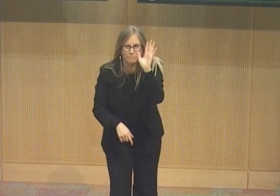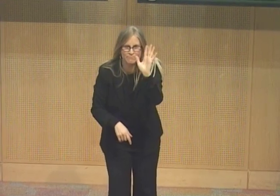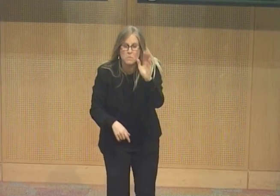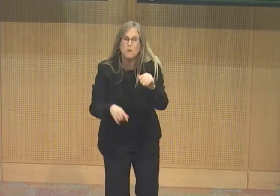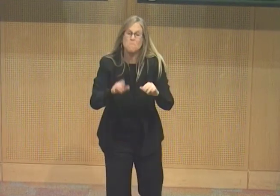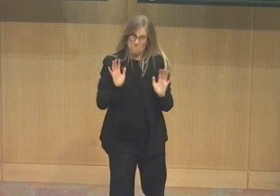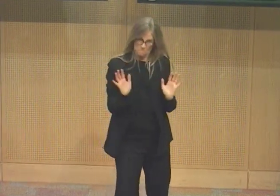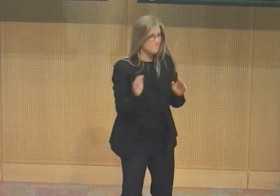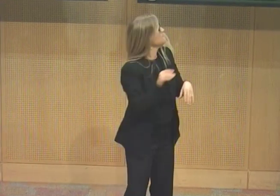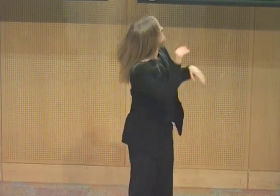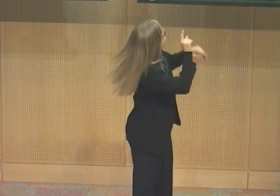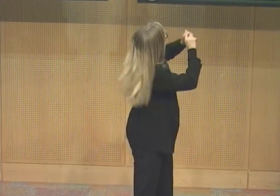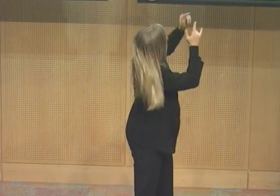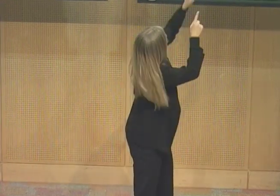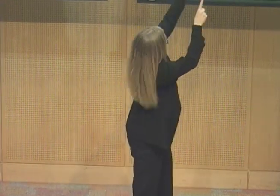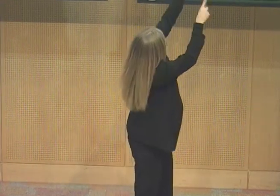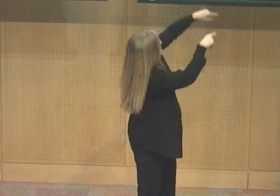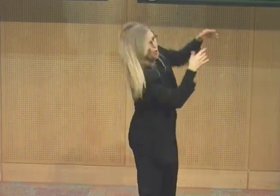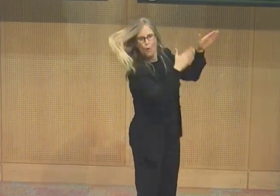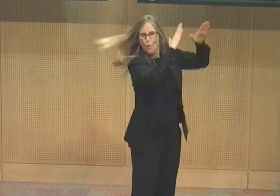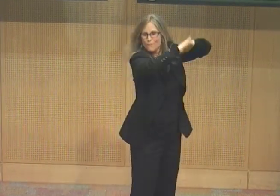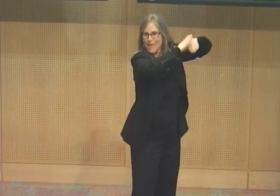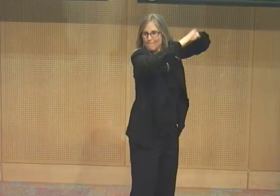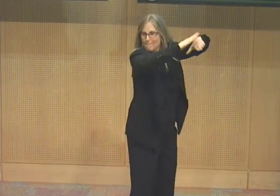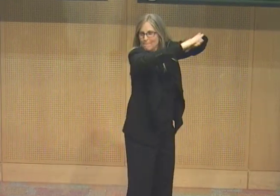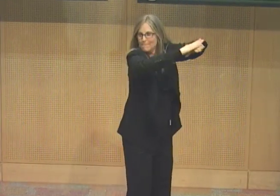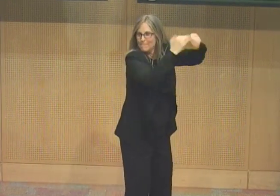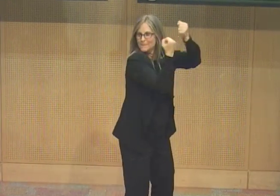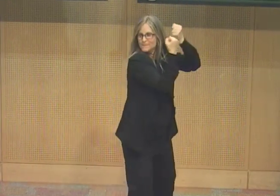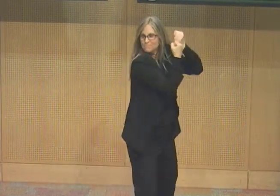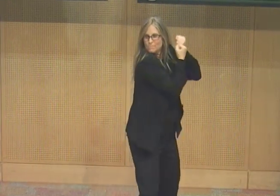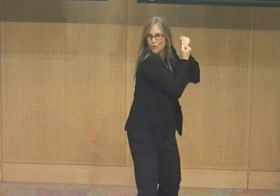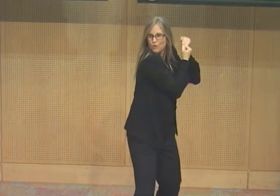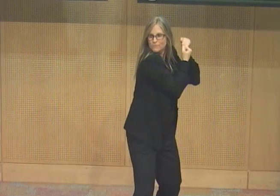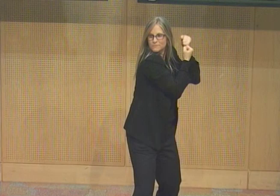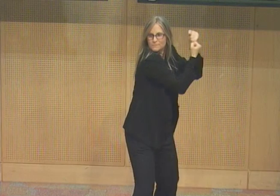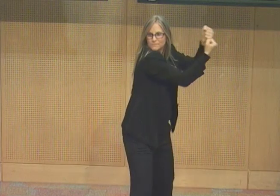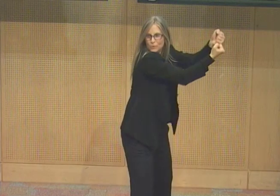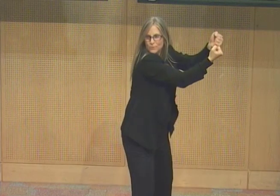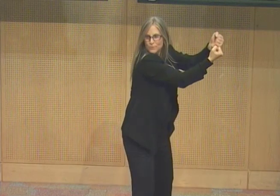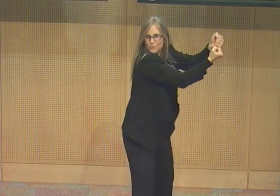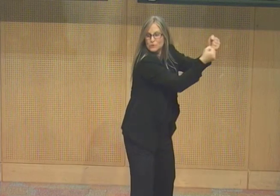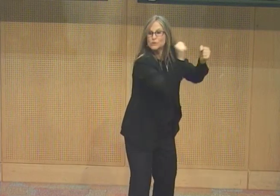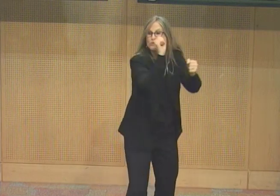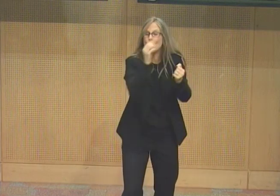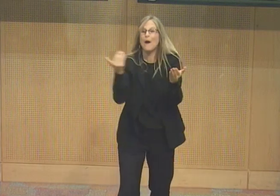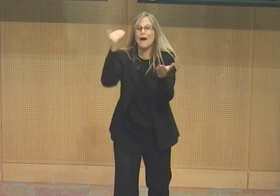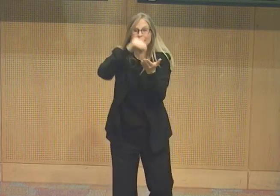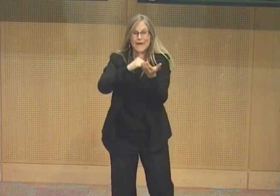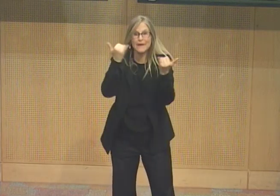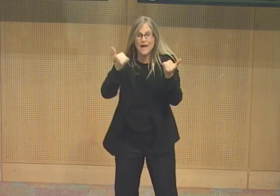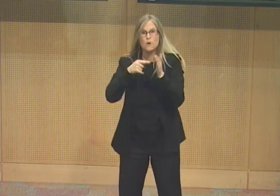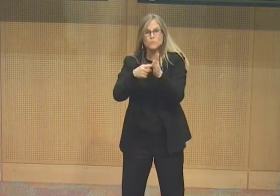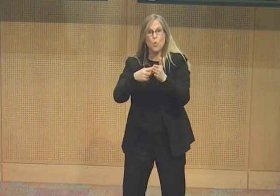I want to remind you, this is just analysis of one article, but you can see the overlap